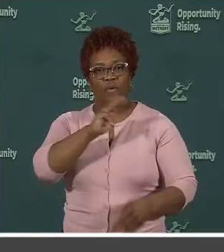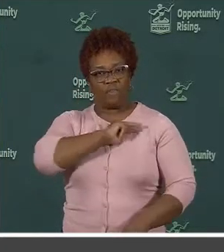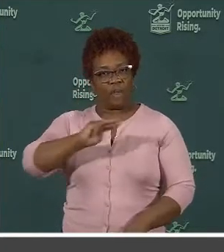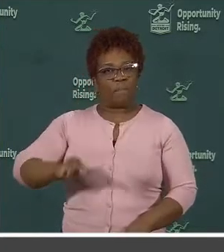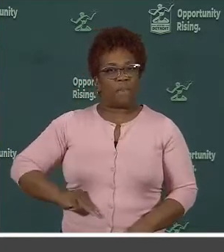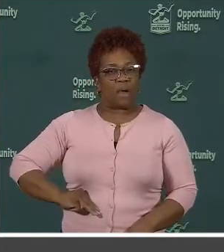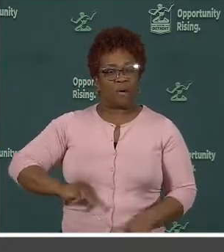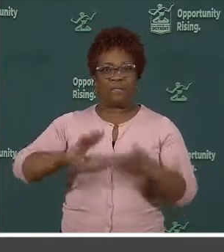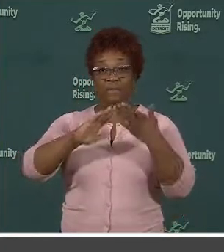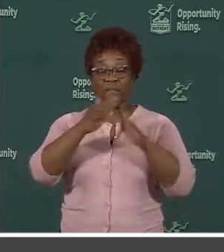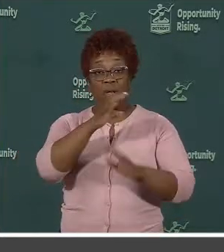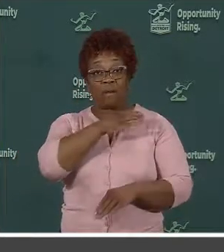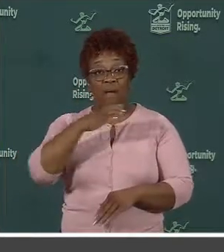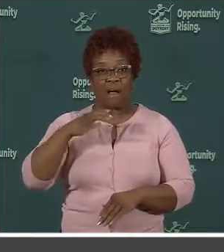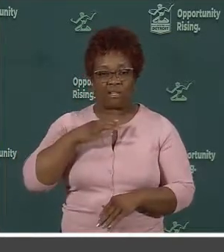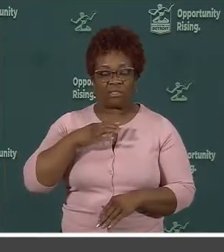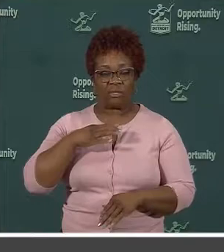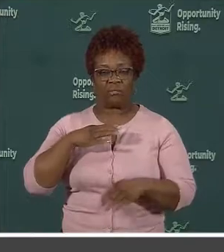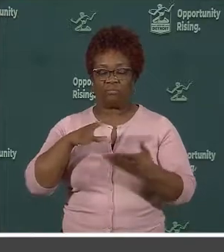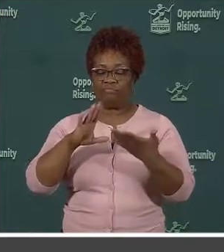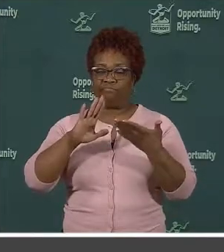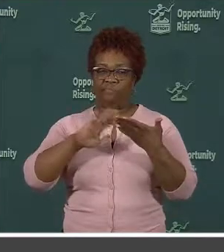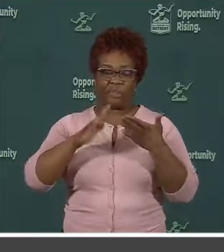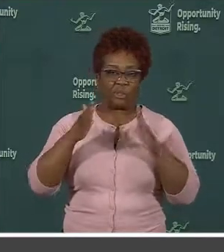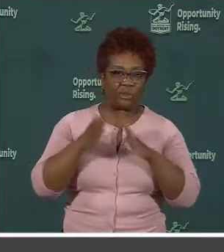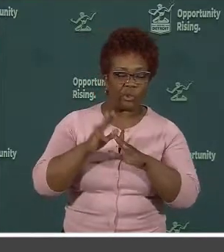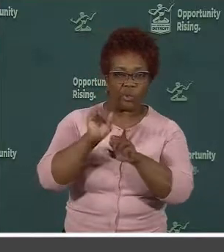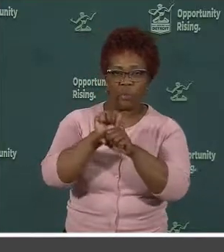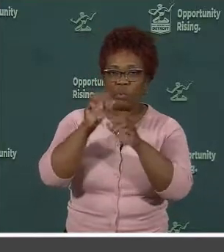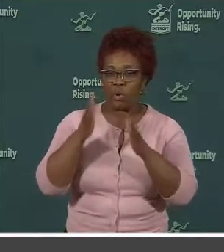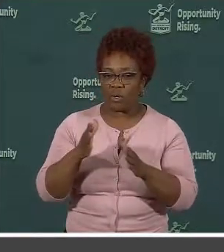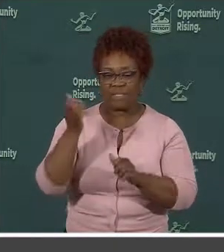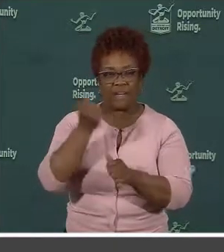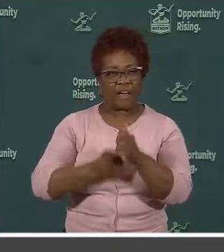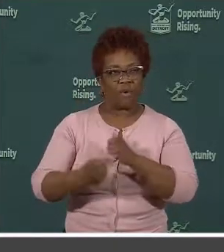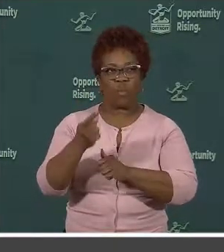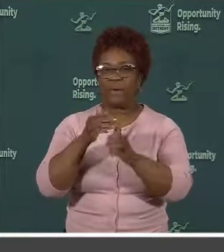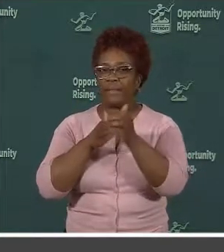OFFICIALS AND ALL THOSE THAT LIVE IN THE COMMUNITY OF THIS